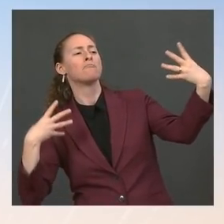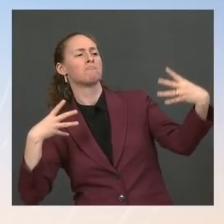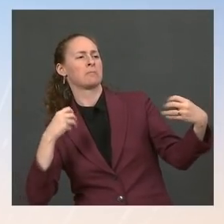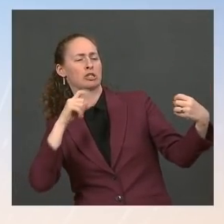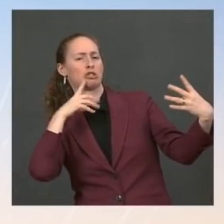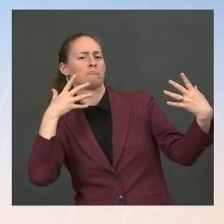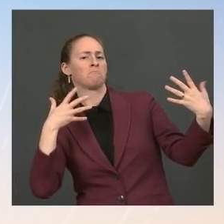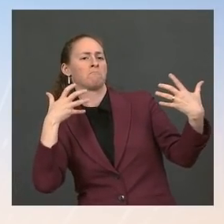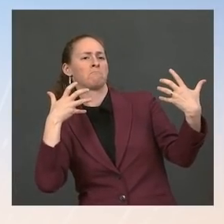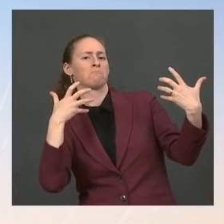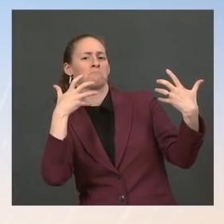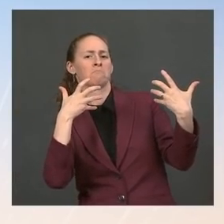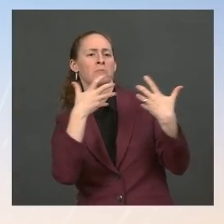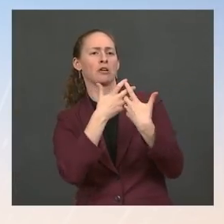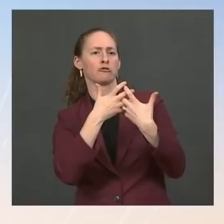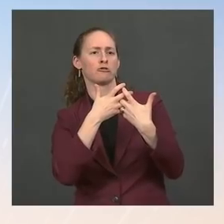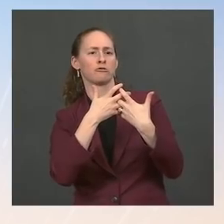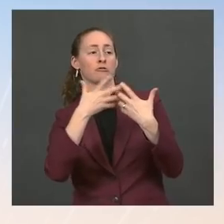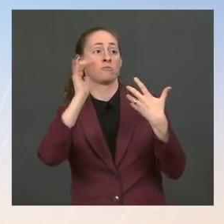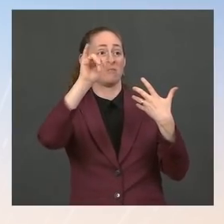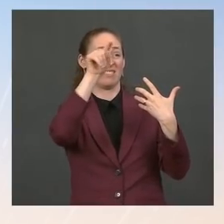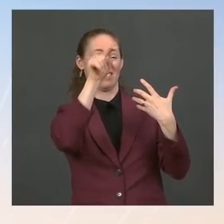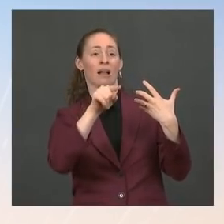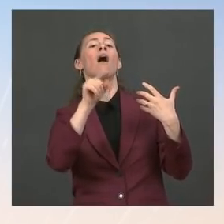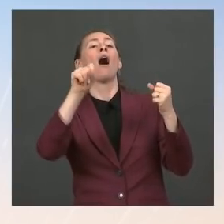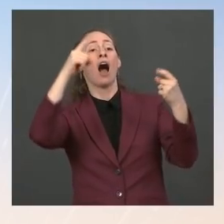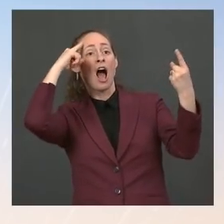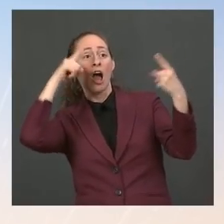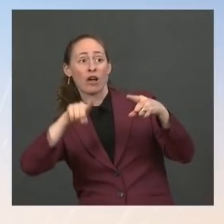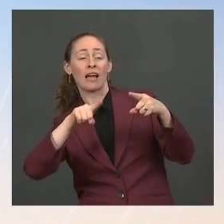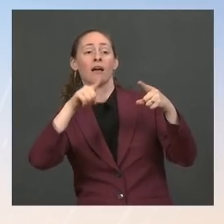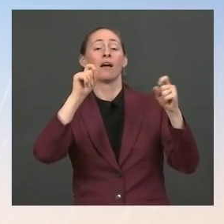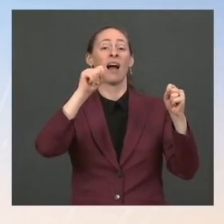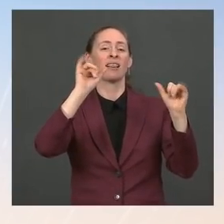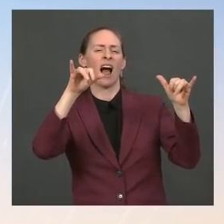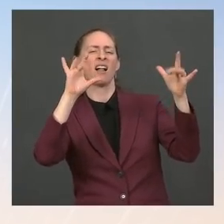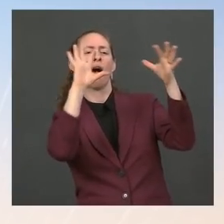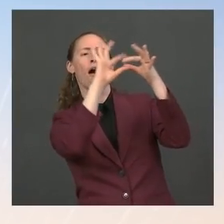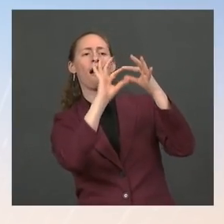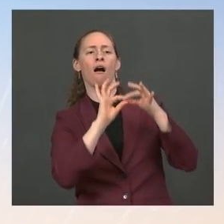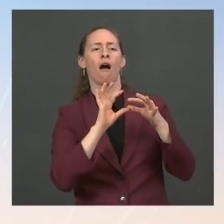So, I would see this, Andrea, as more of a continuation of that intensive diplomacy,